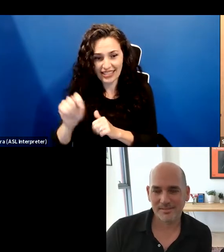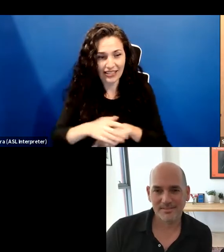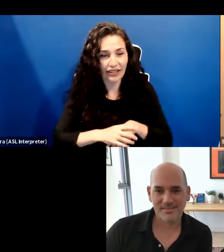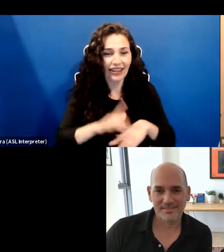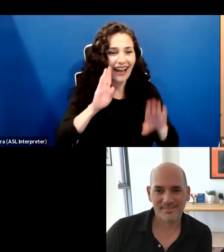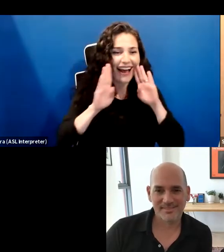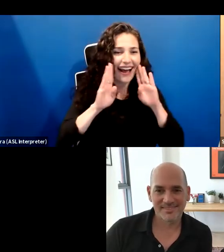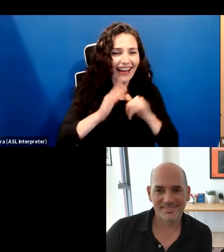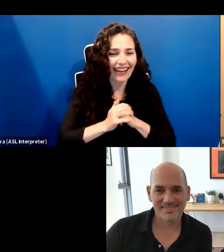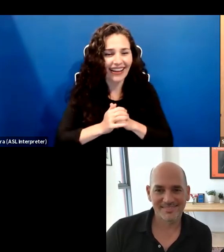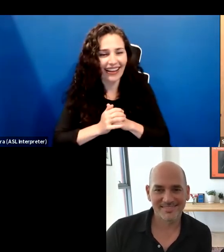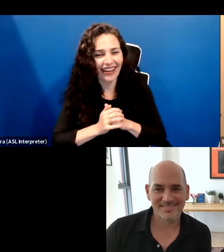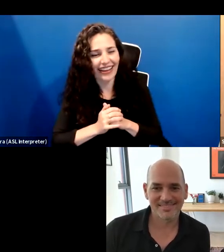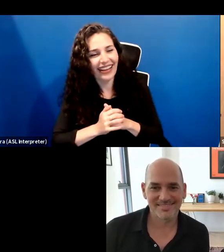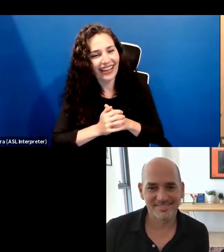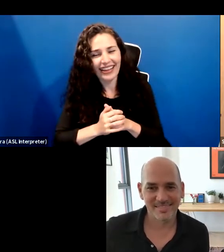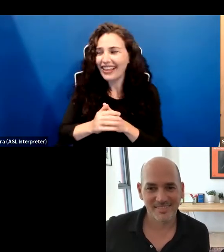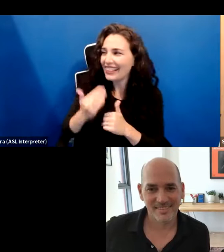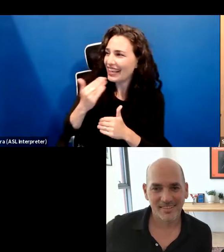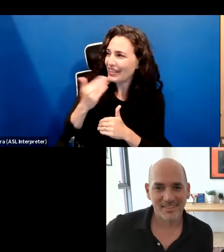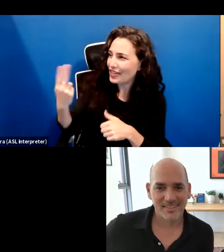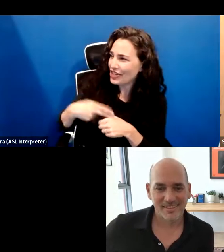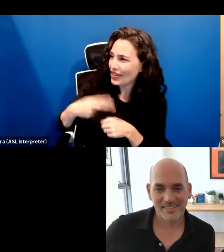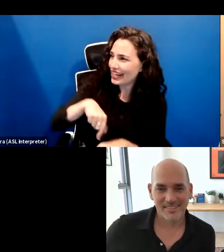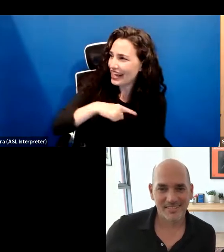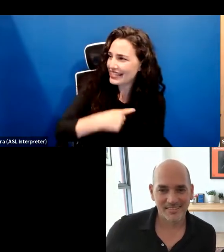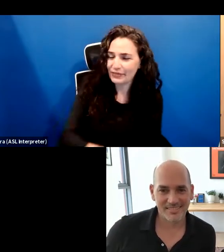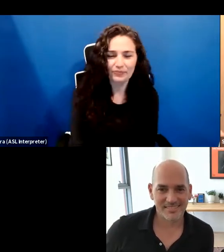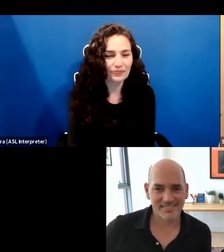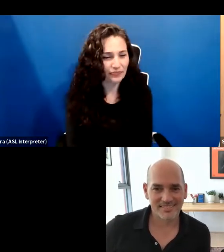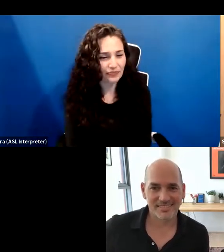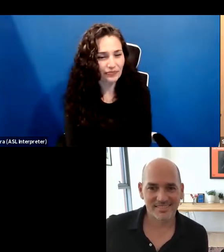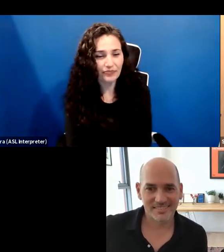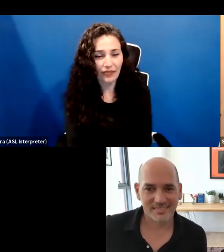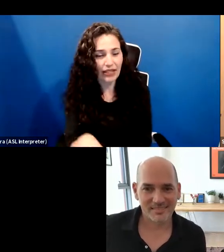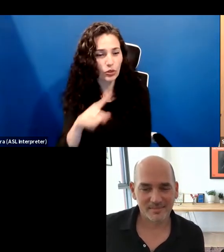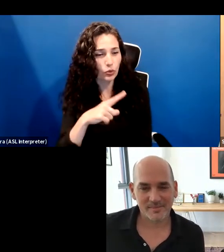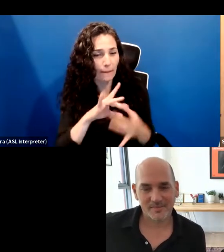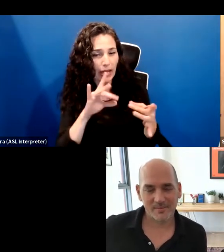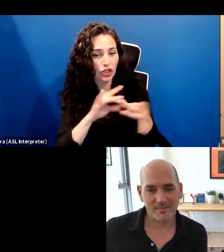Hello? Thank you so much for joining us. And then as mentioned, we have two of the doctors,